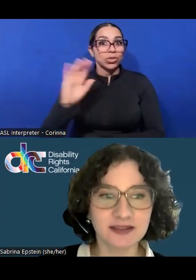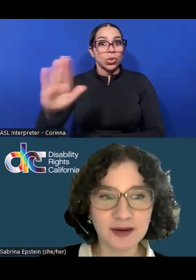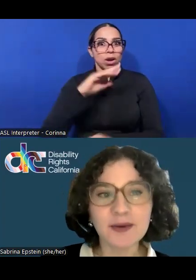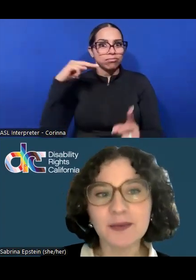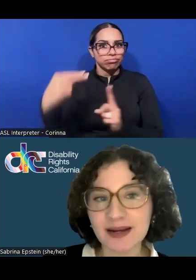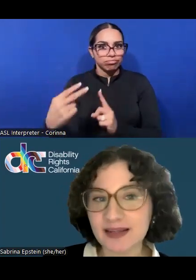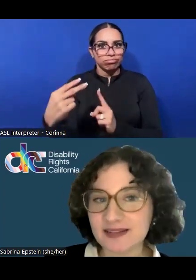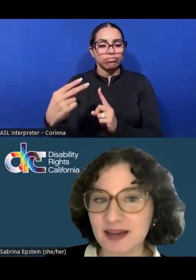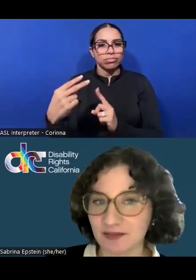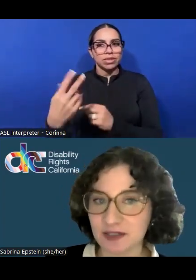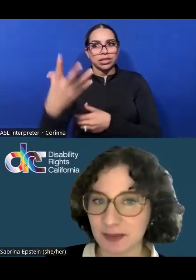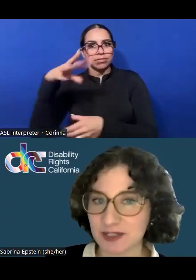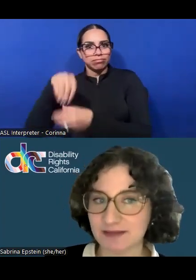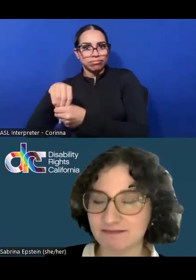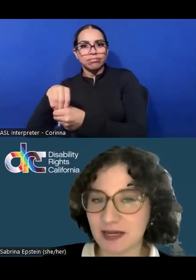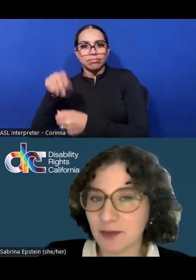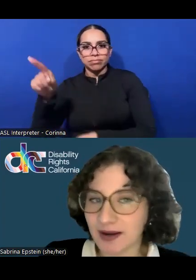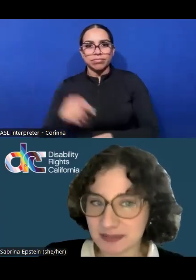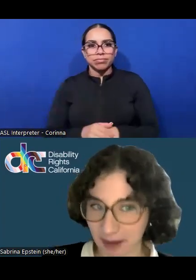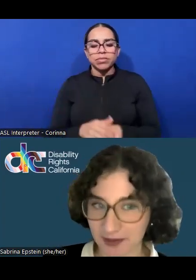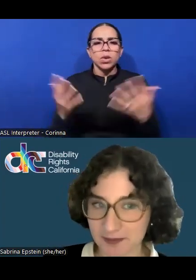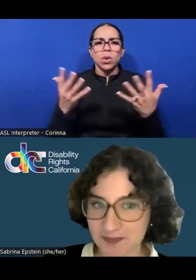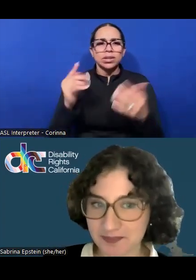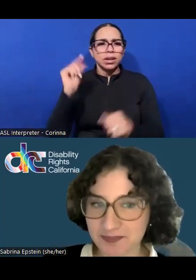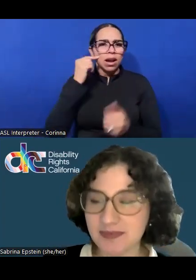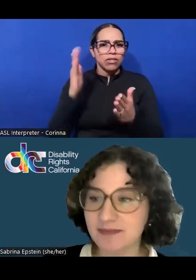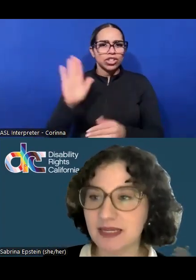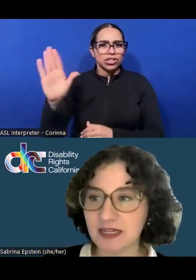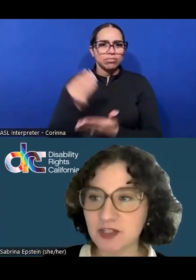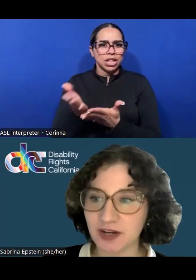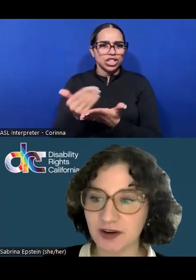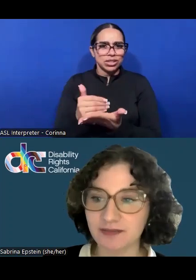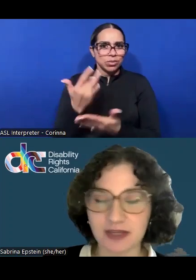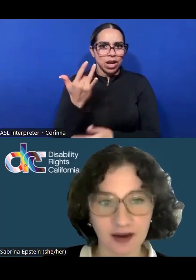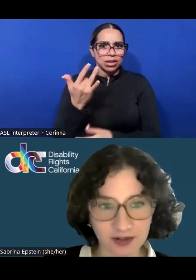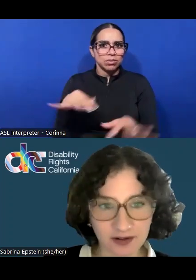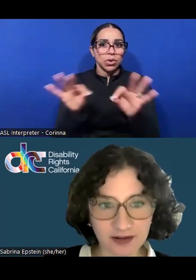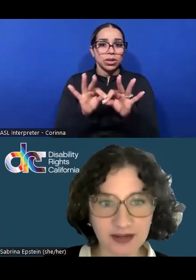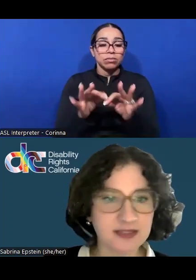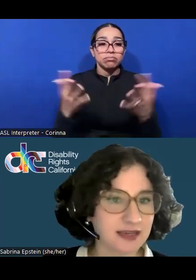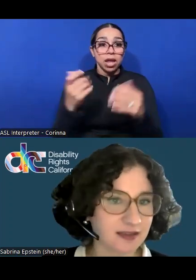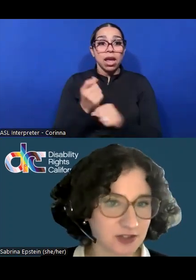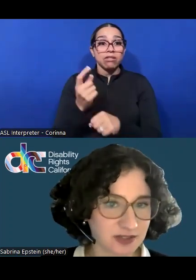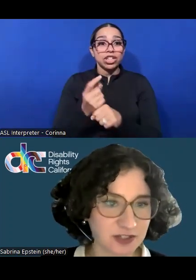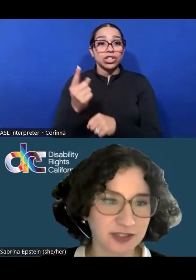So what is the governor's budget and why does it matter? Each year, the governor and the state legislature